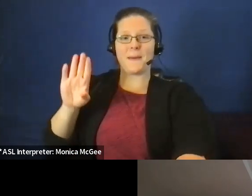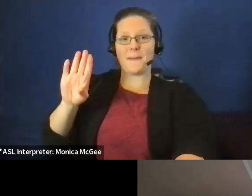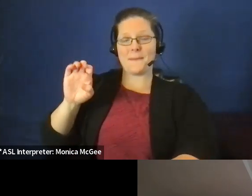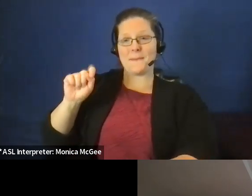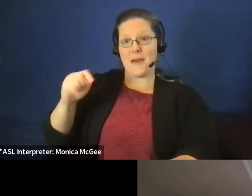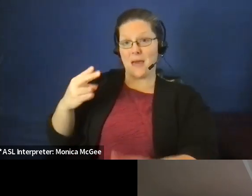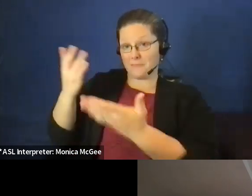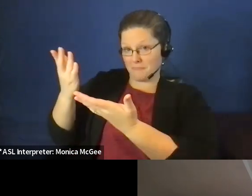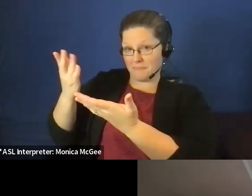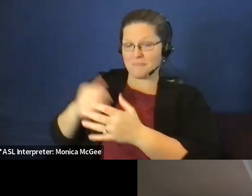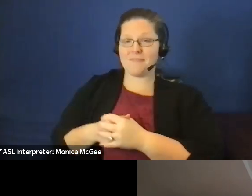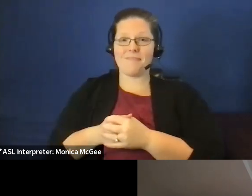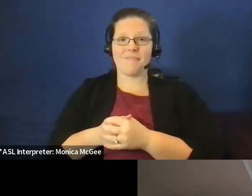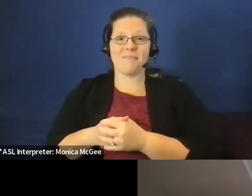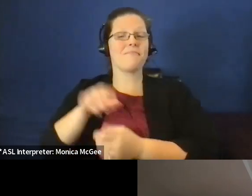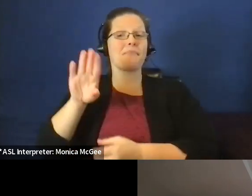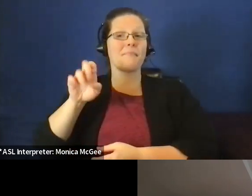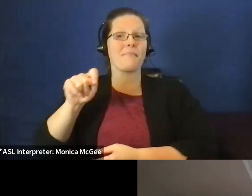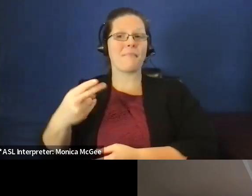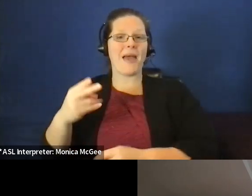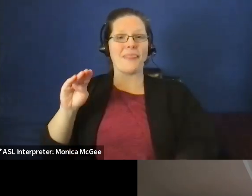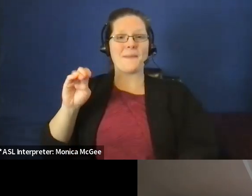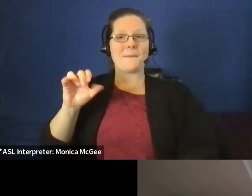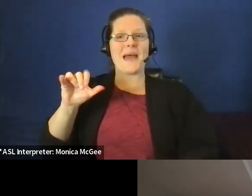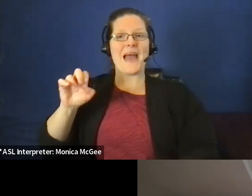director. I use he/el pronounces. I